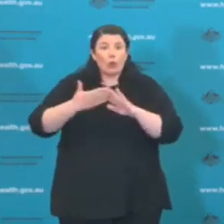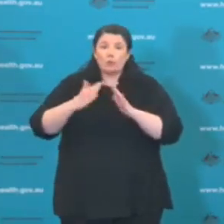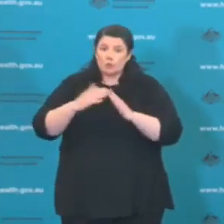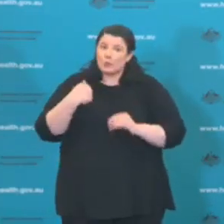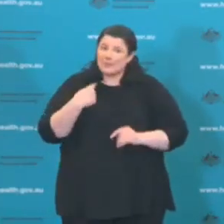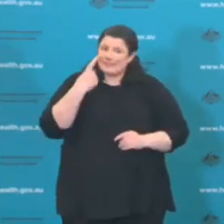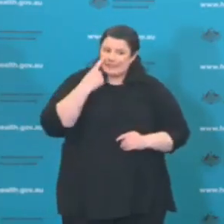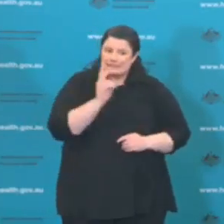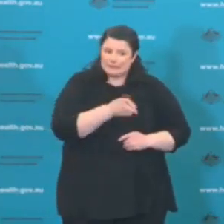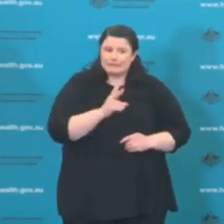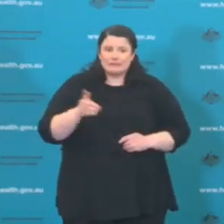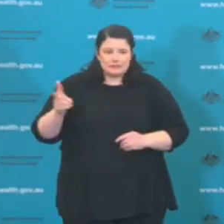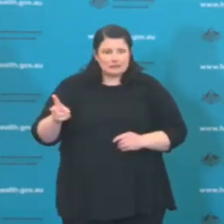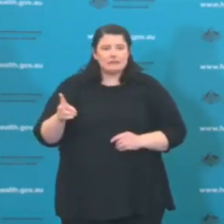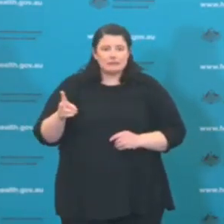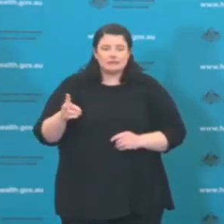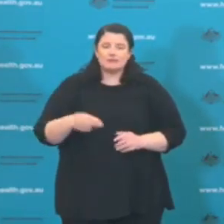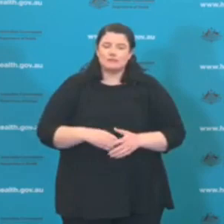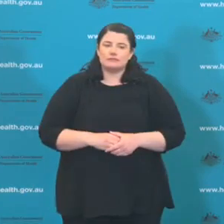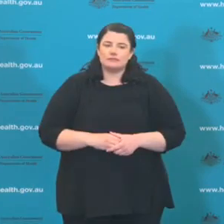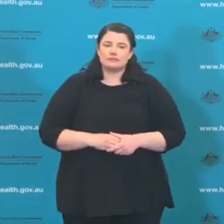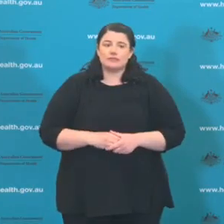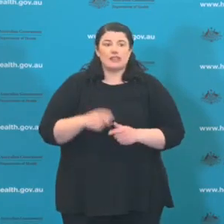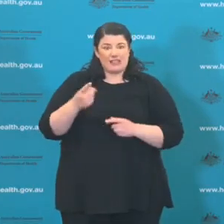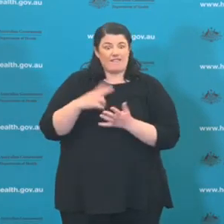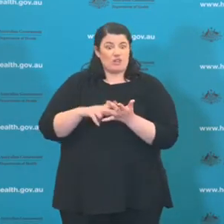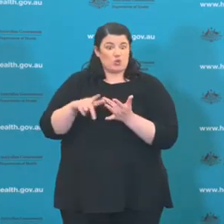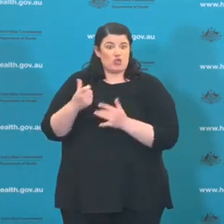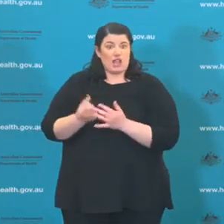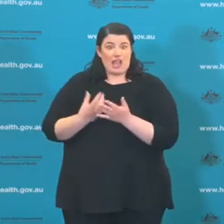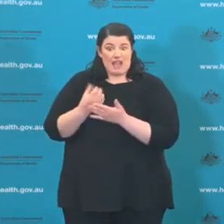expect to see these small clusters. The important thing is that Victoria have